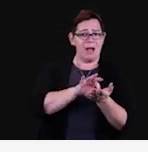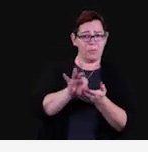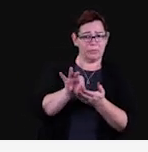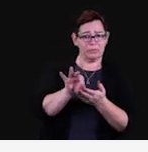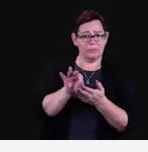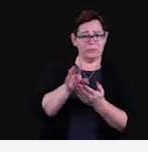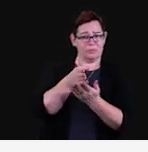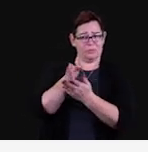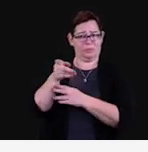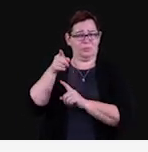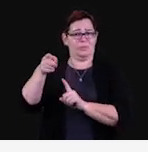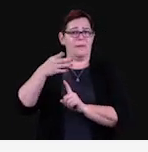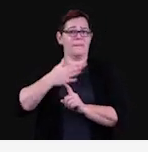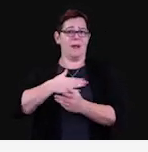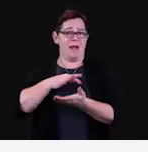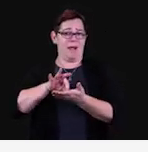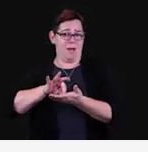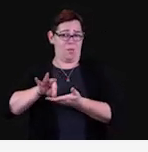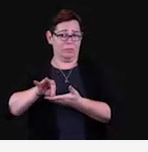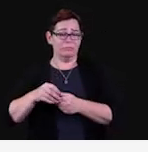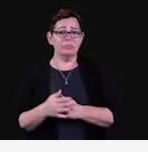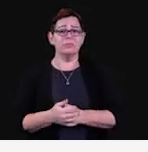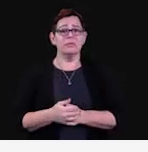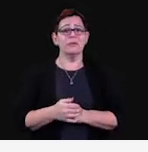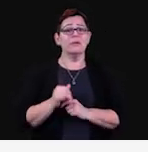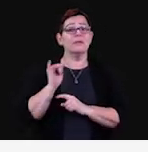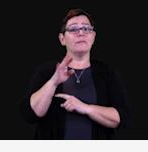Or, if you would like to authorize a representative to communicate